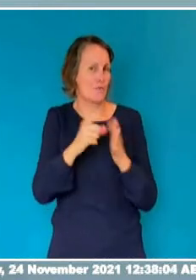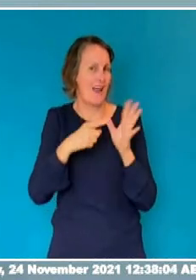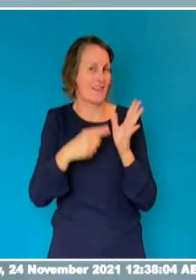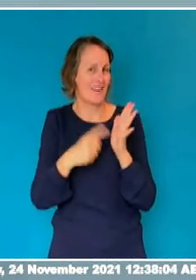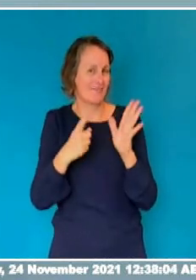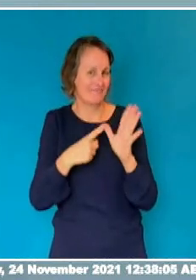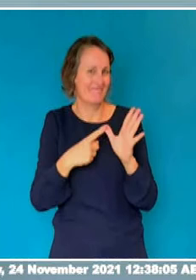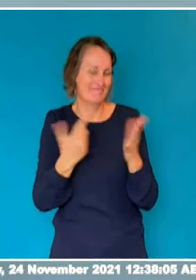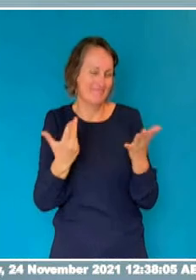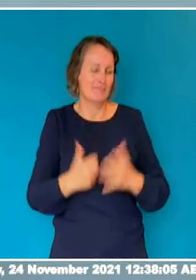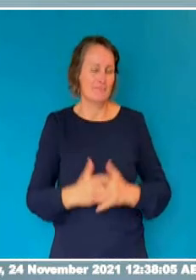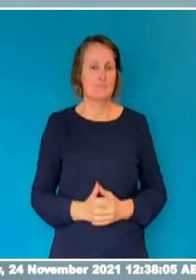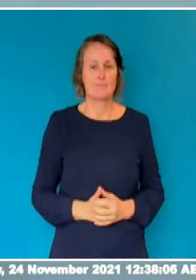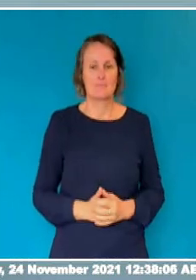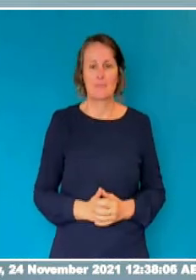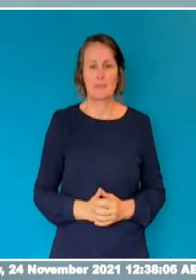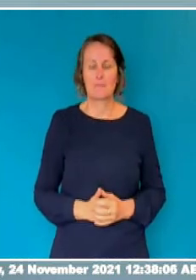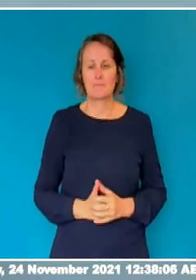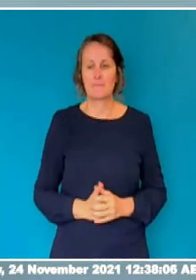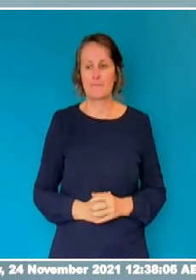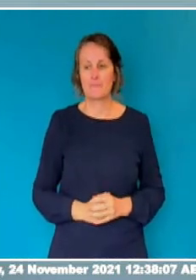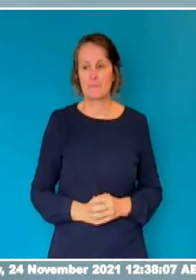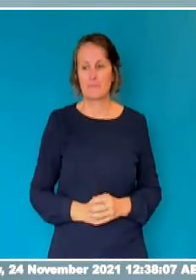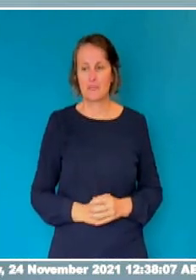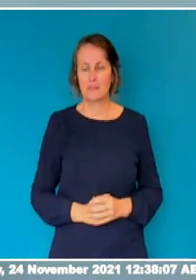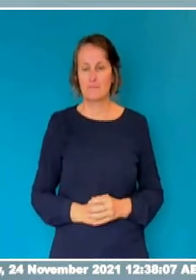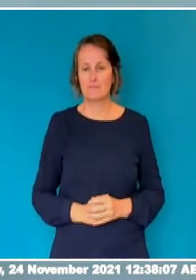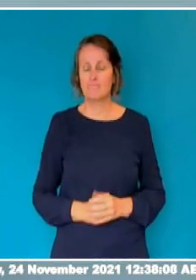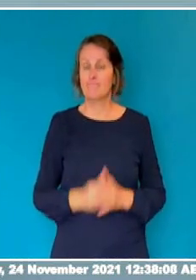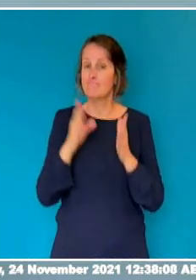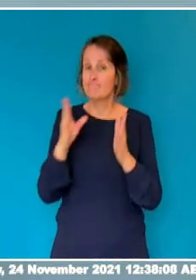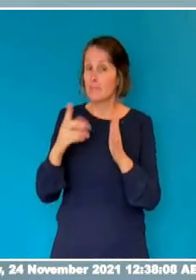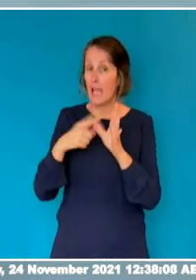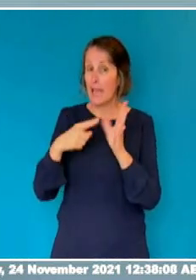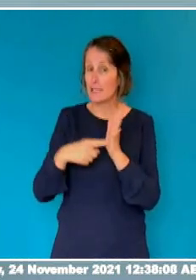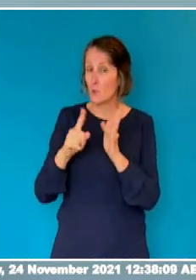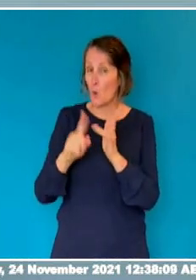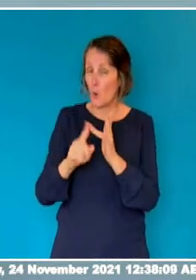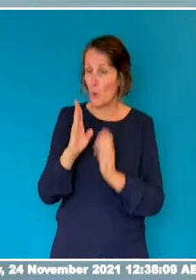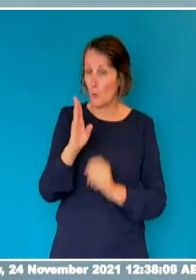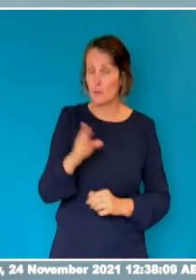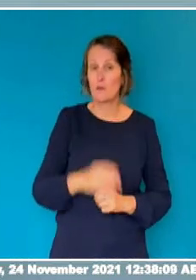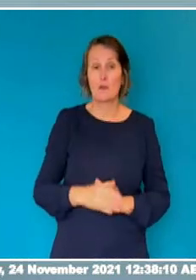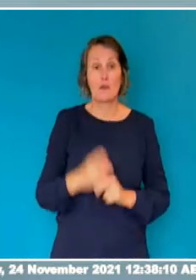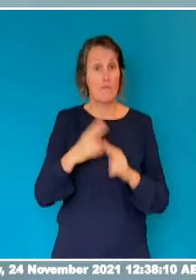Thank you. Turning to you, Mr Chapman, as I understand it, within the ATO,